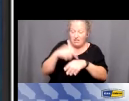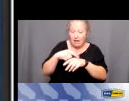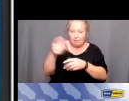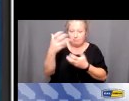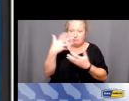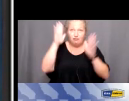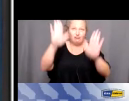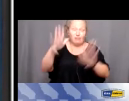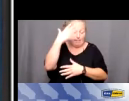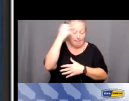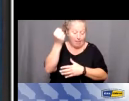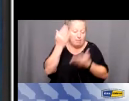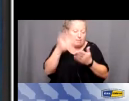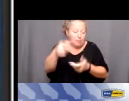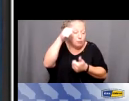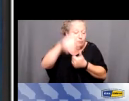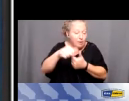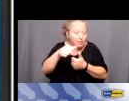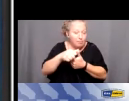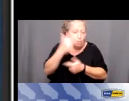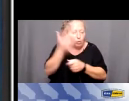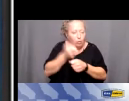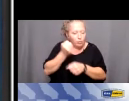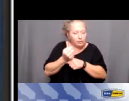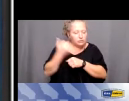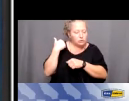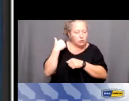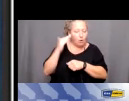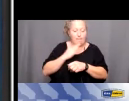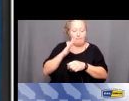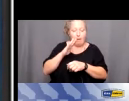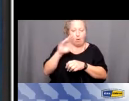You may recall that about 3 years ago my colleague, Amalia and Anihart